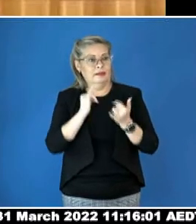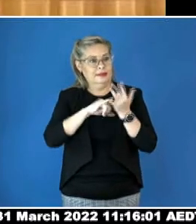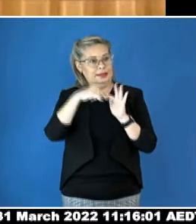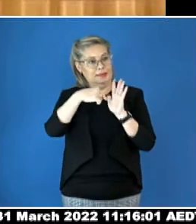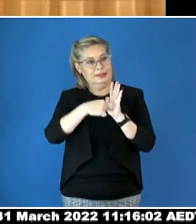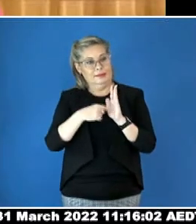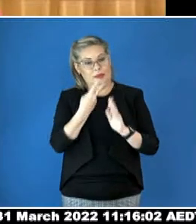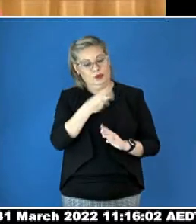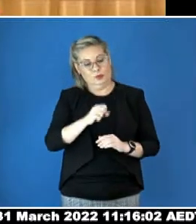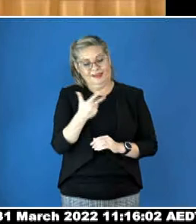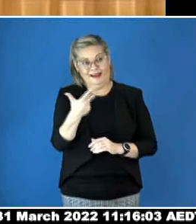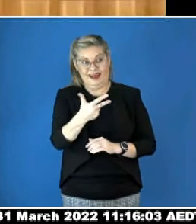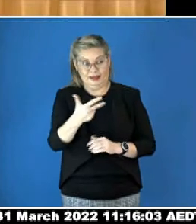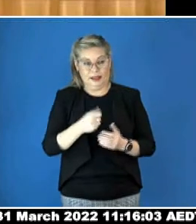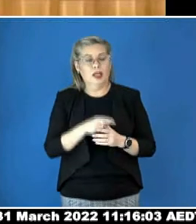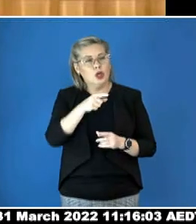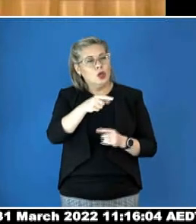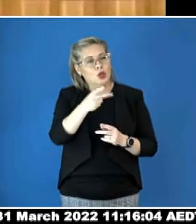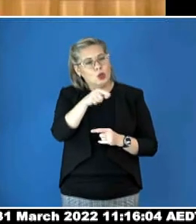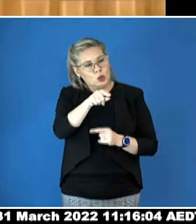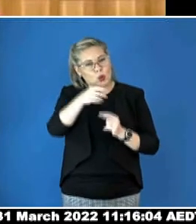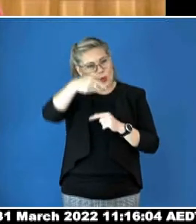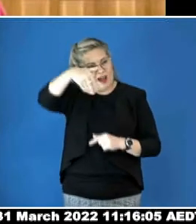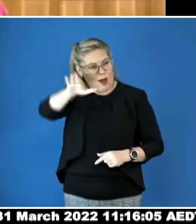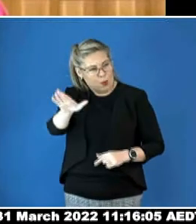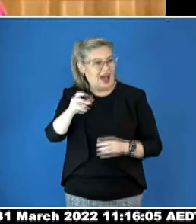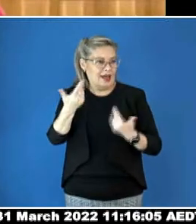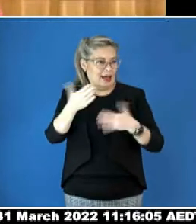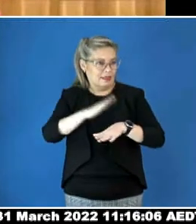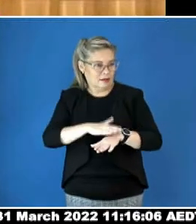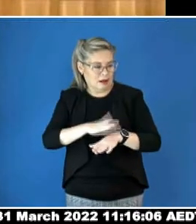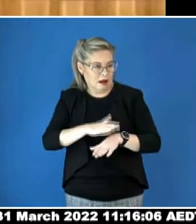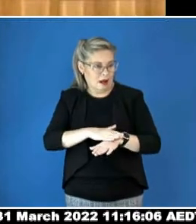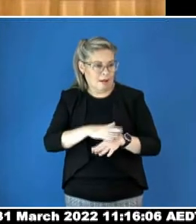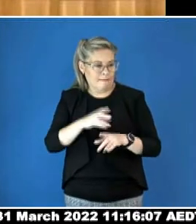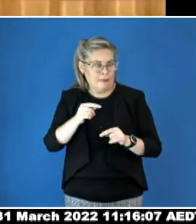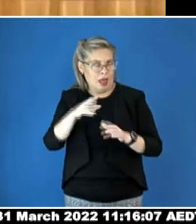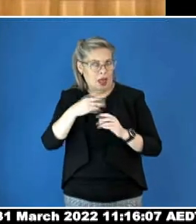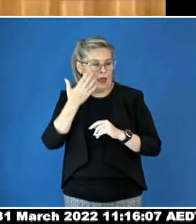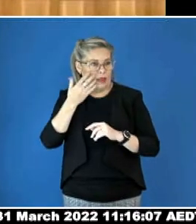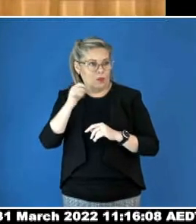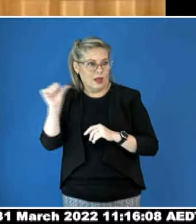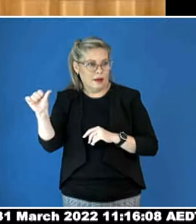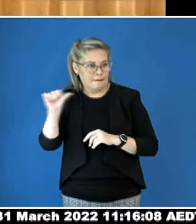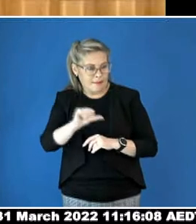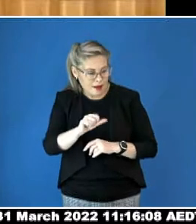So you were away at the time, and you became aware that Niky had reported the assault to